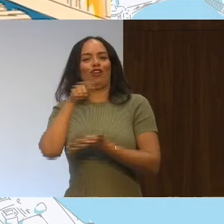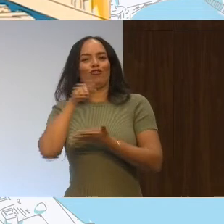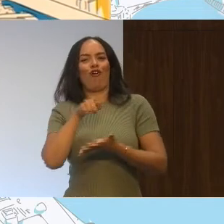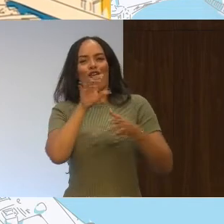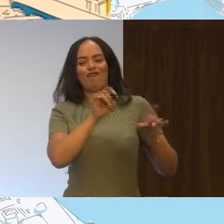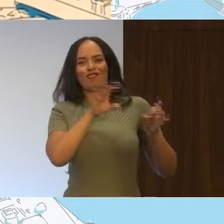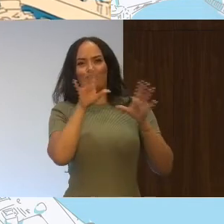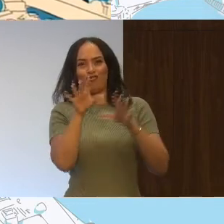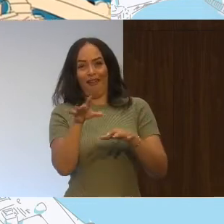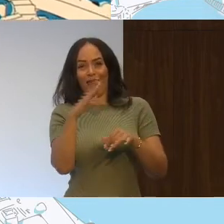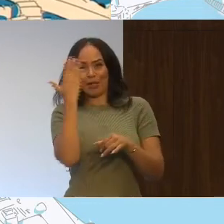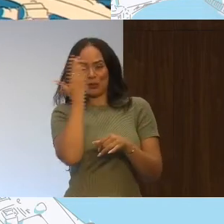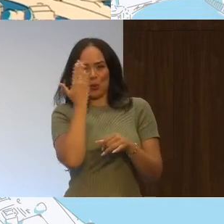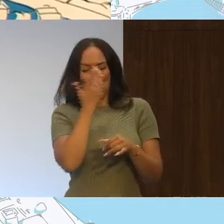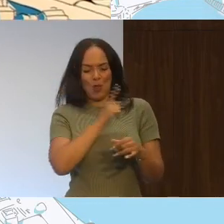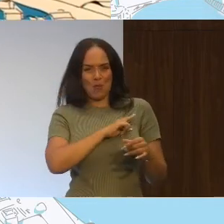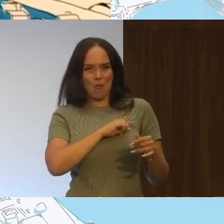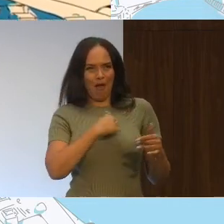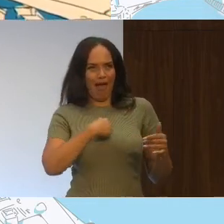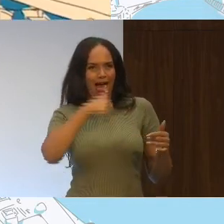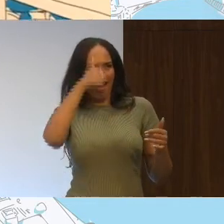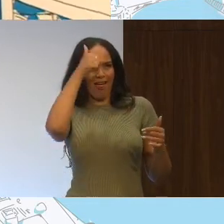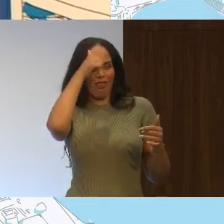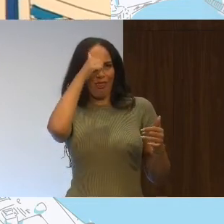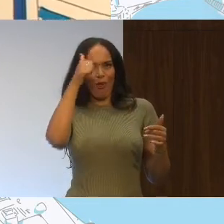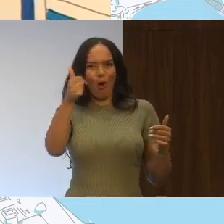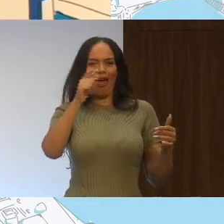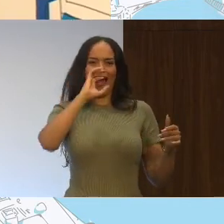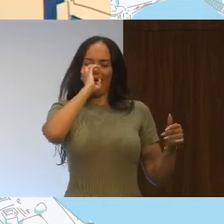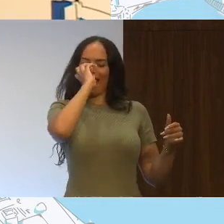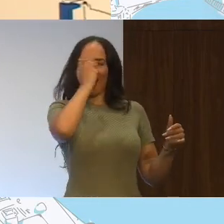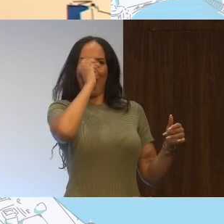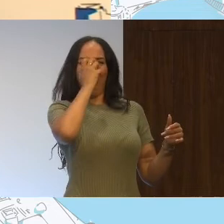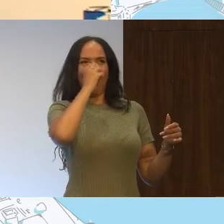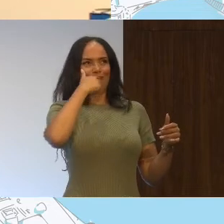when I was in school because I thought the Treasurer was a bit of a clown and didn't know any economics.